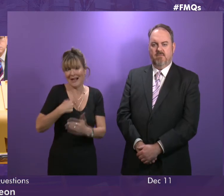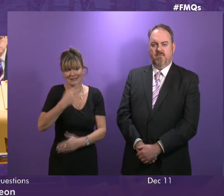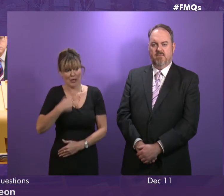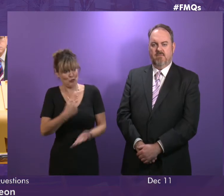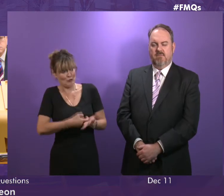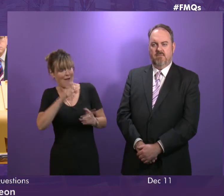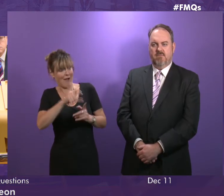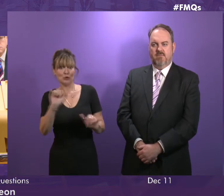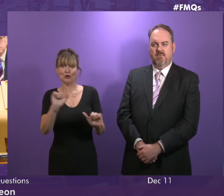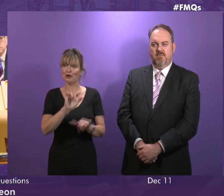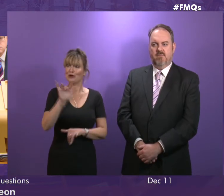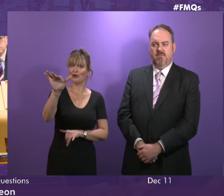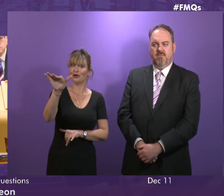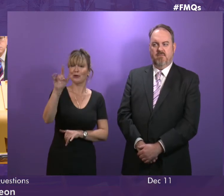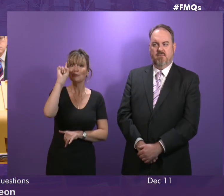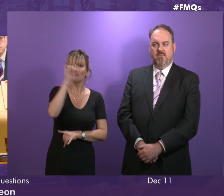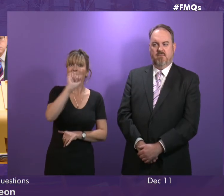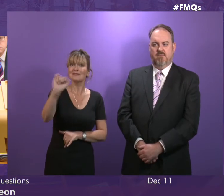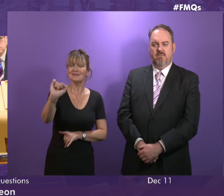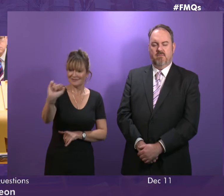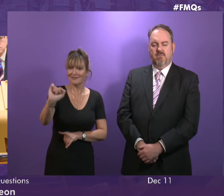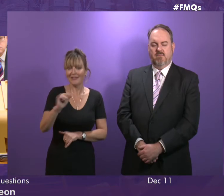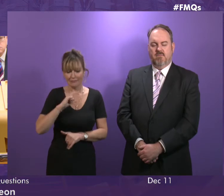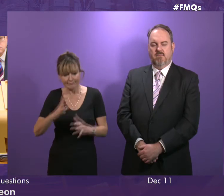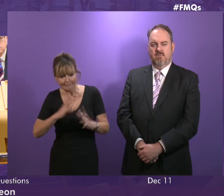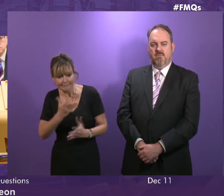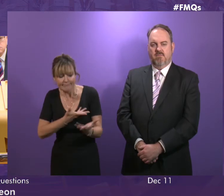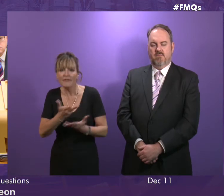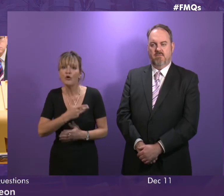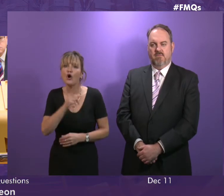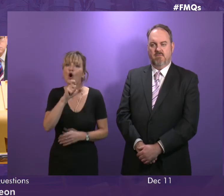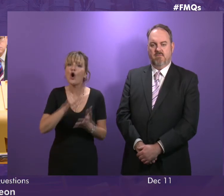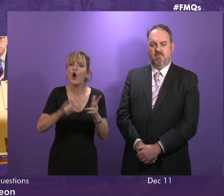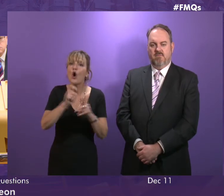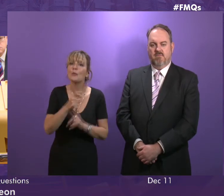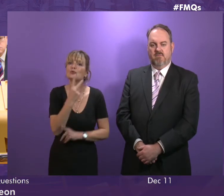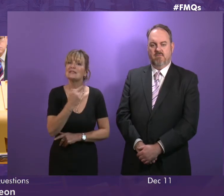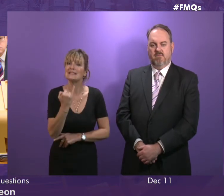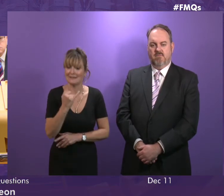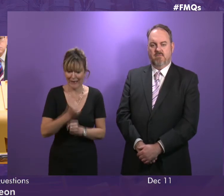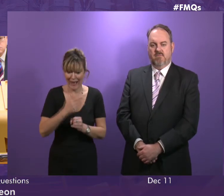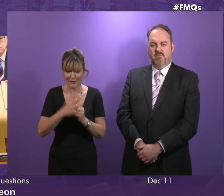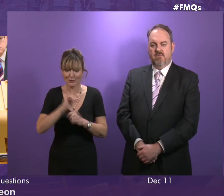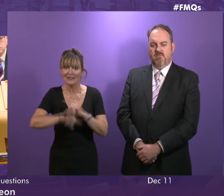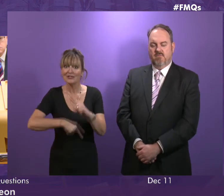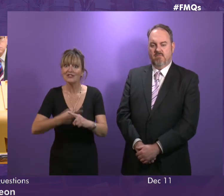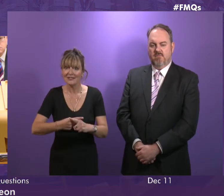Cunningham is currently in Madrid, preparing the ground for the 26th conference of the parties—COP26—in Glasgow.